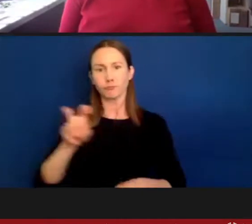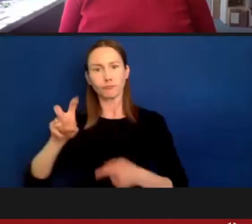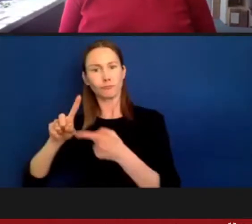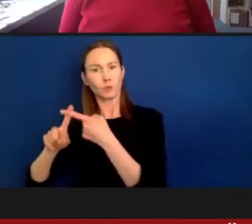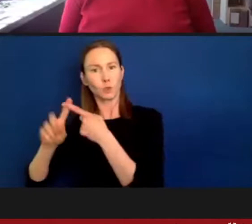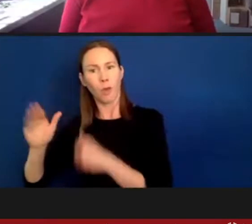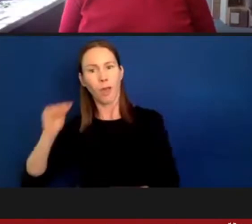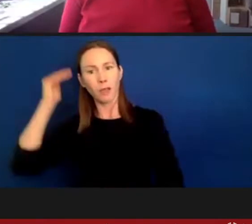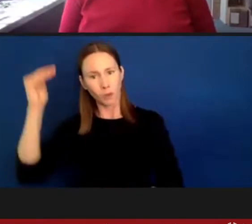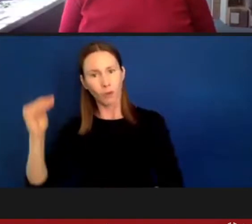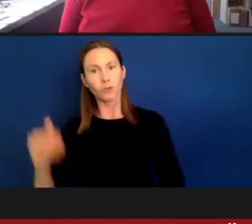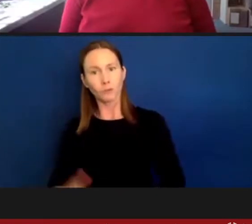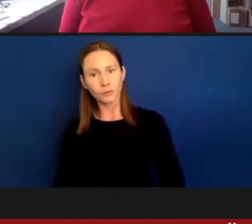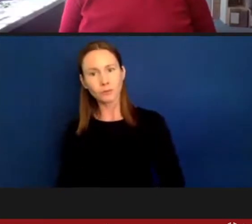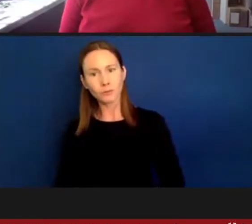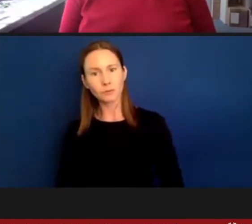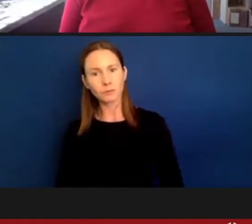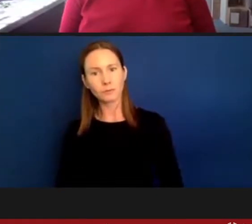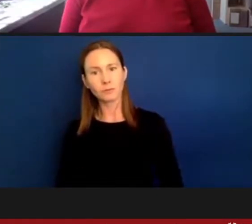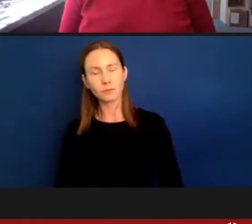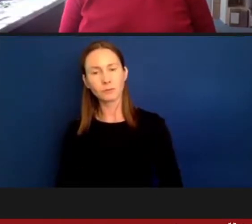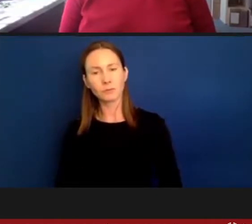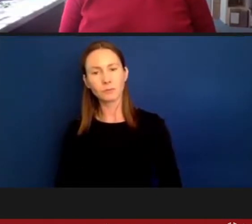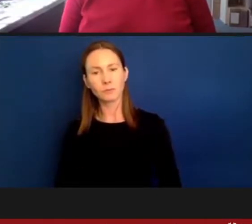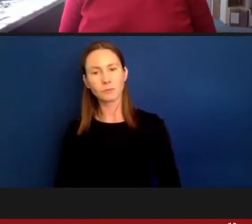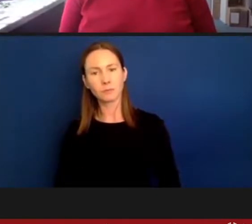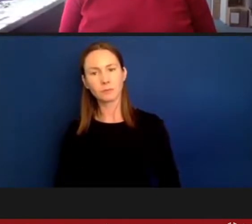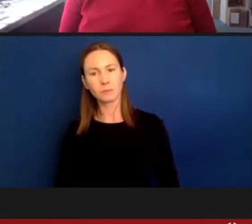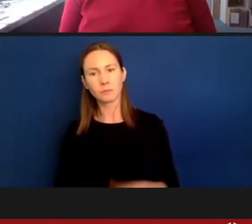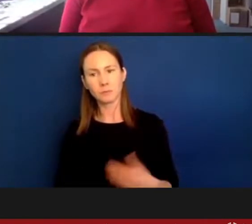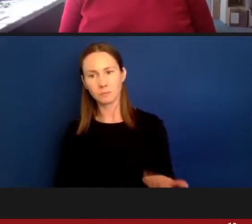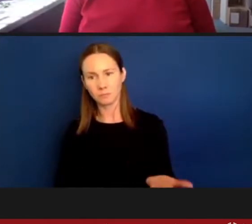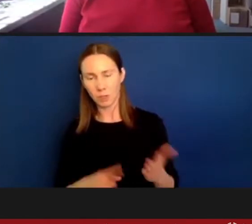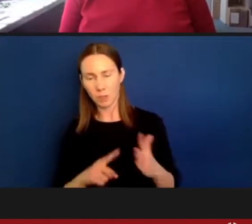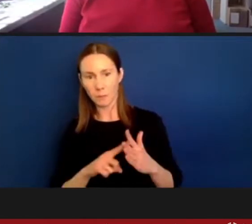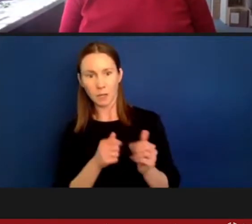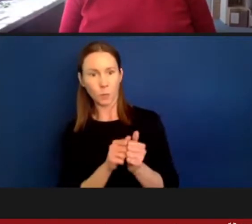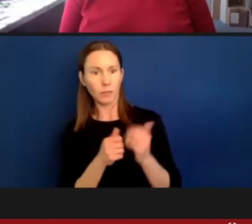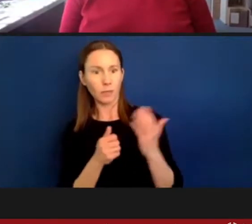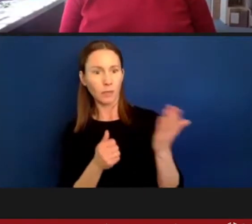Maybe we'll begin with Dr. Houtrow? Certainly.